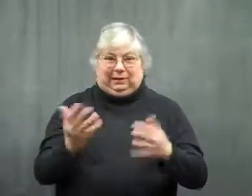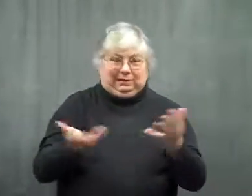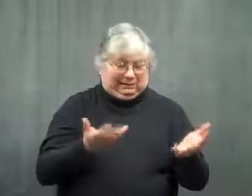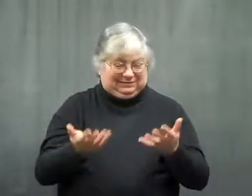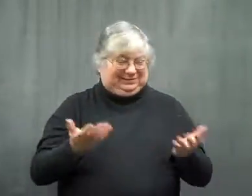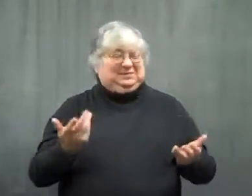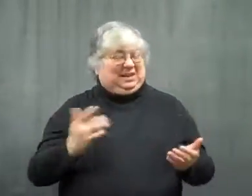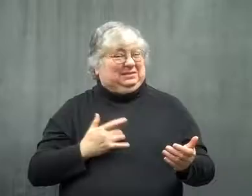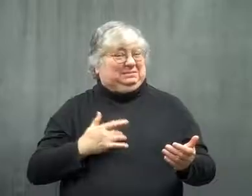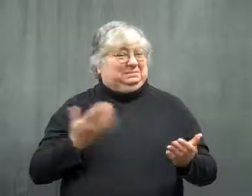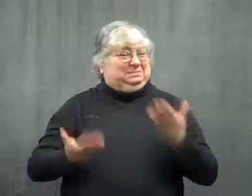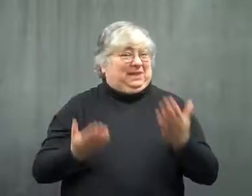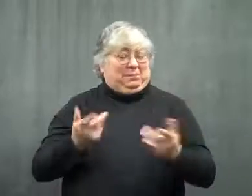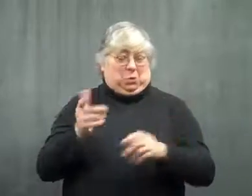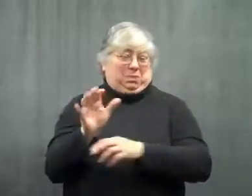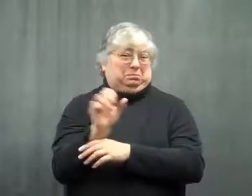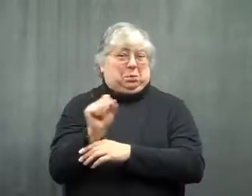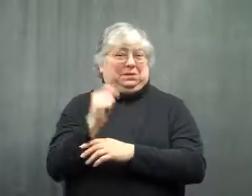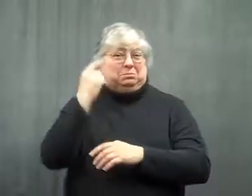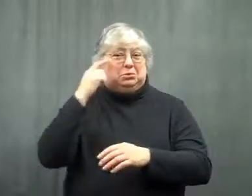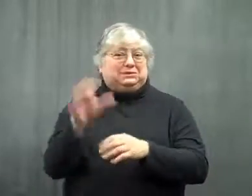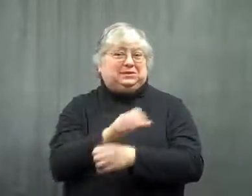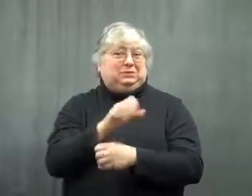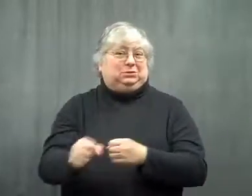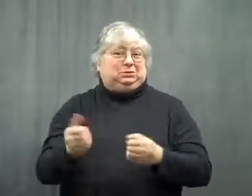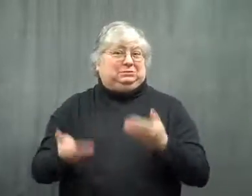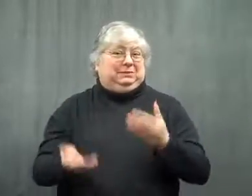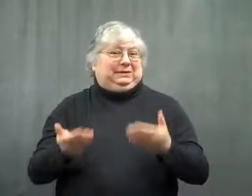It is thought she may have permanent brain damage, they don't know.